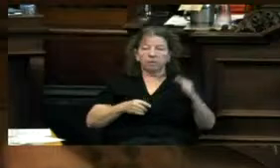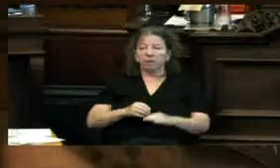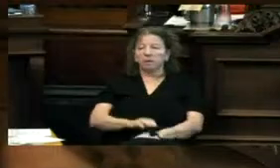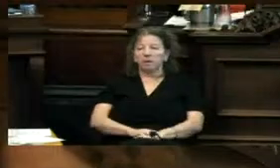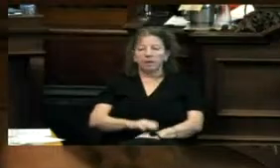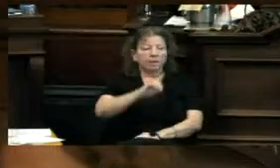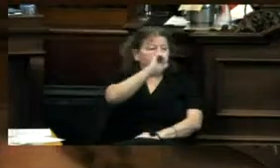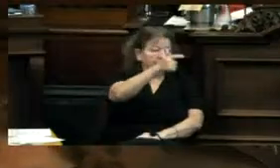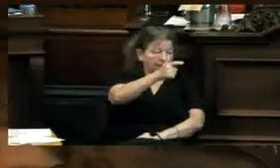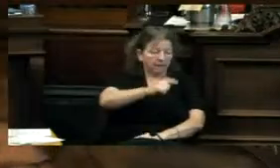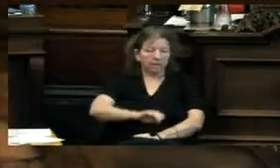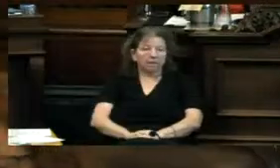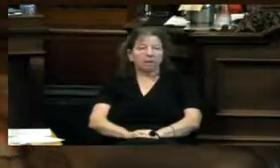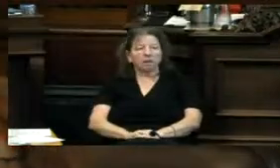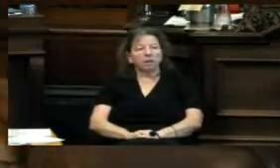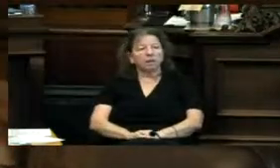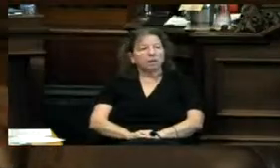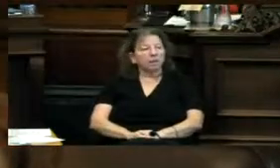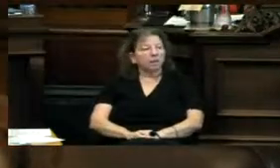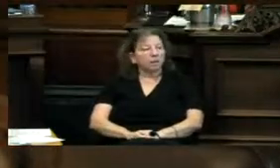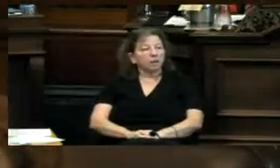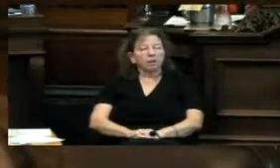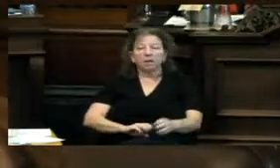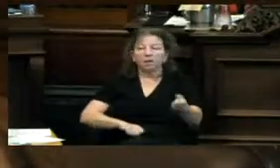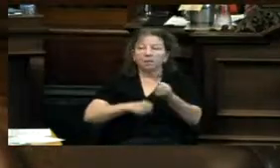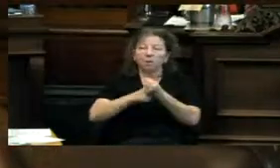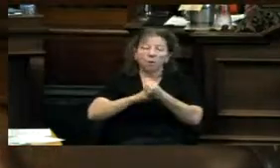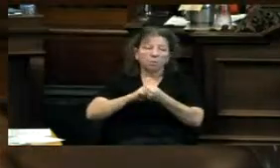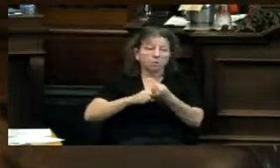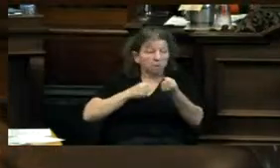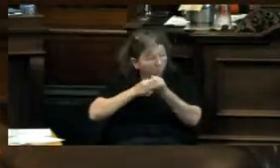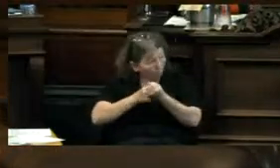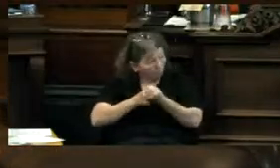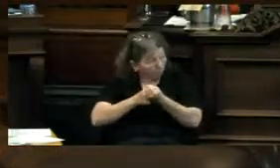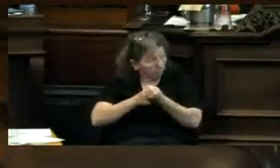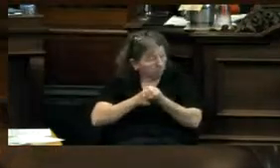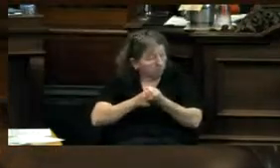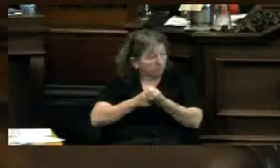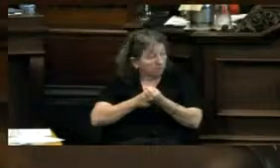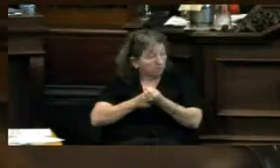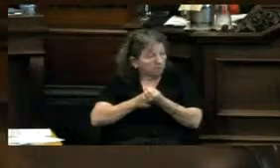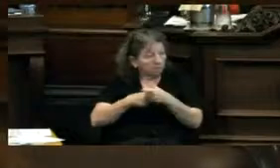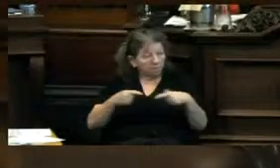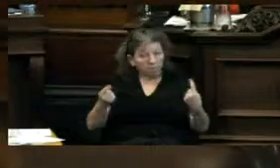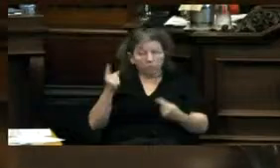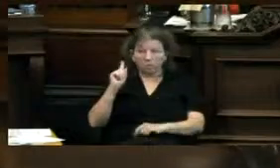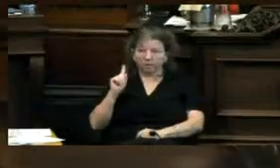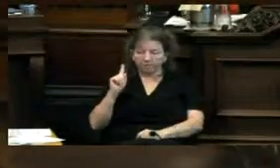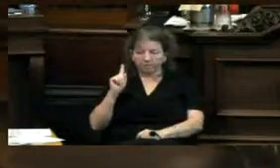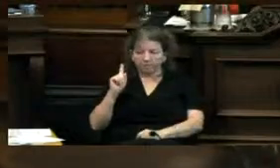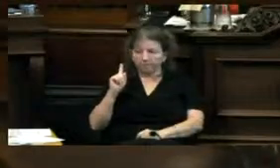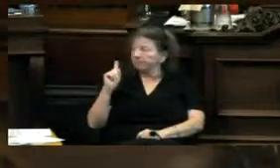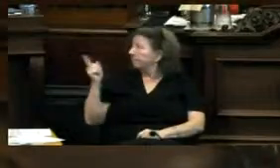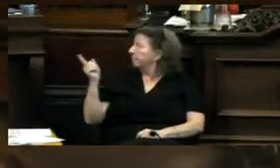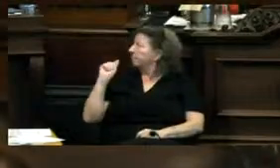concerns? If not, I will entertain a motion. Move it. It's been moved. Second, it's